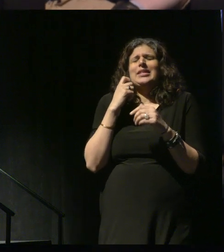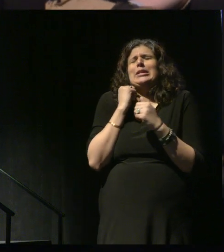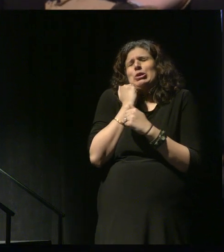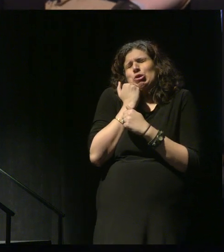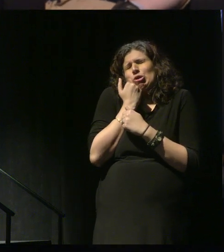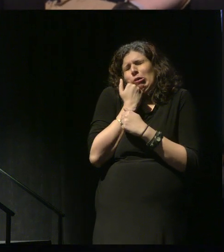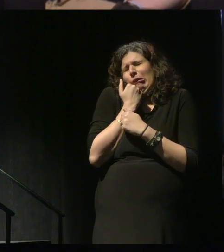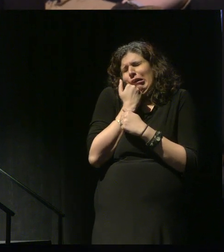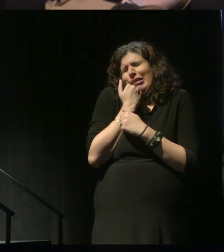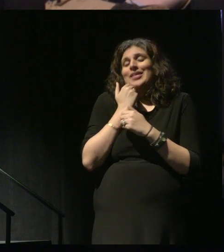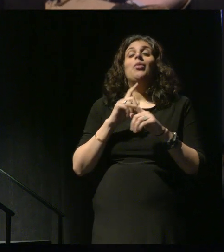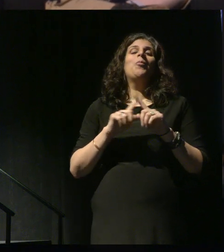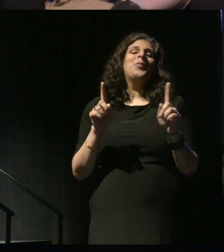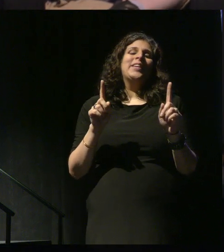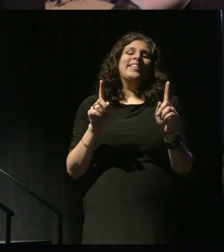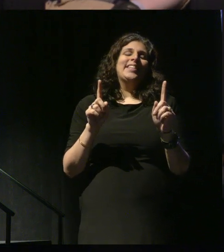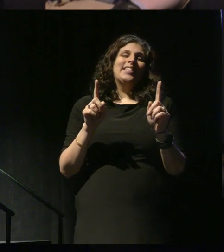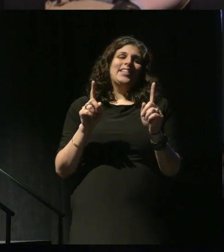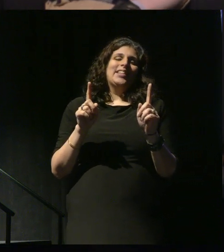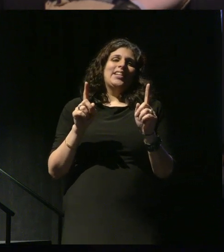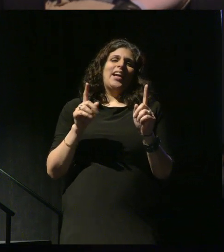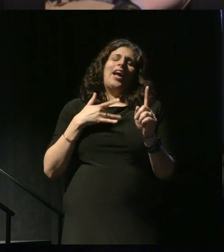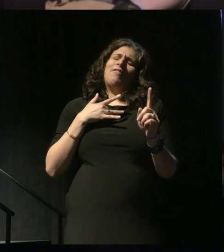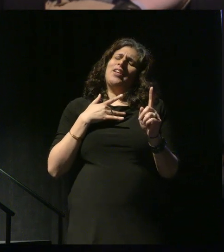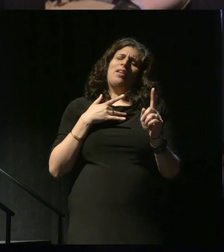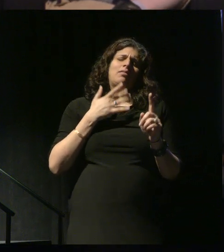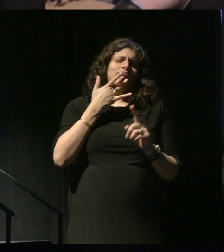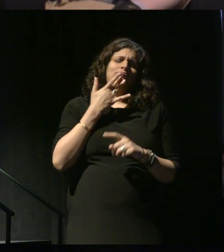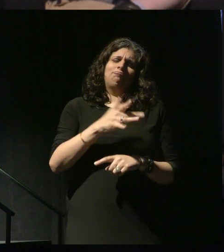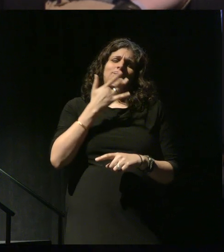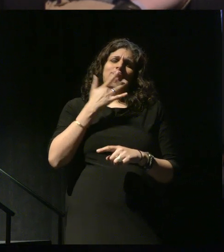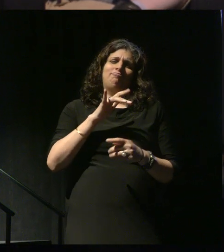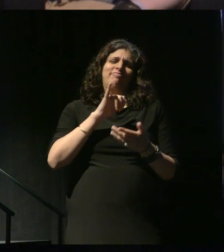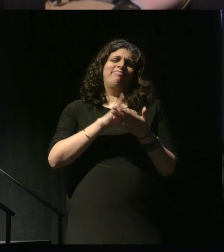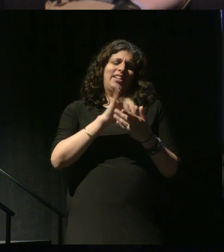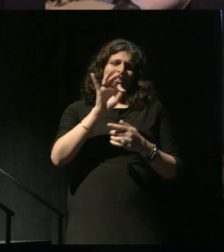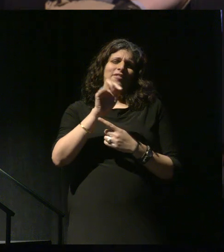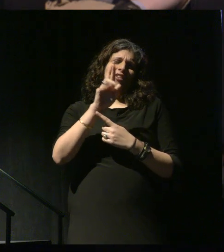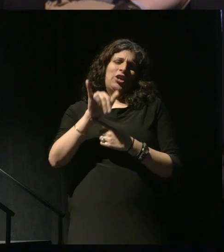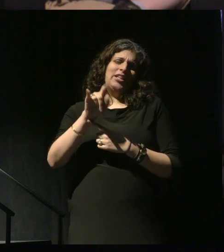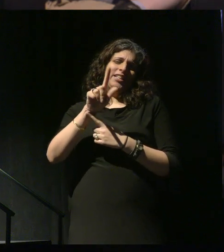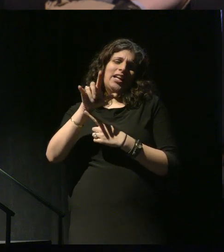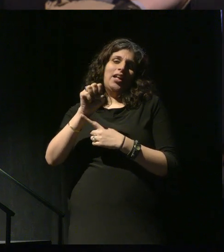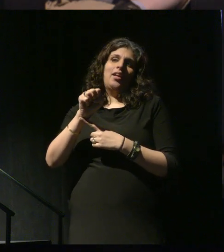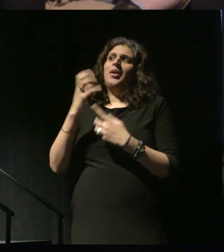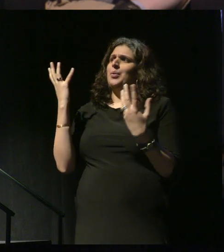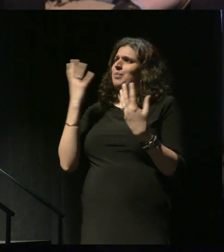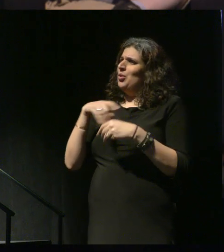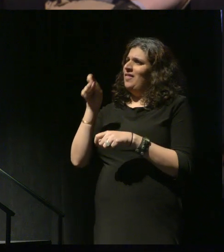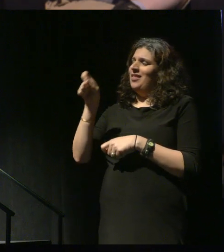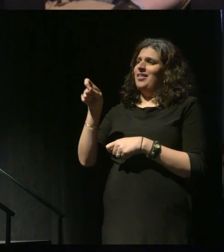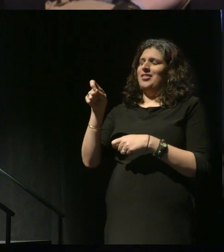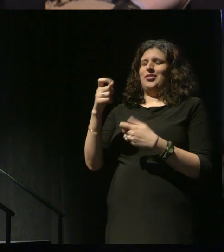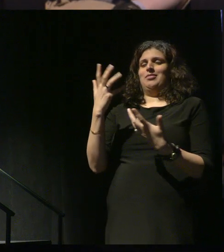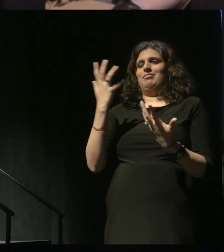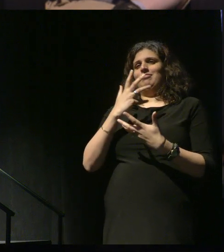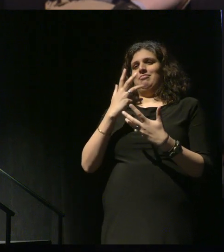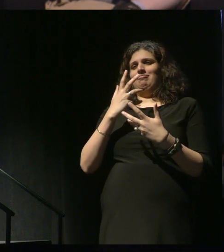But yeah, like I feel really fortunate. How beautifully put, you know, we each contain multitudes